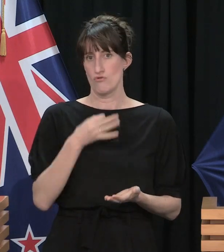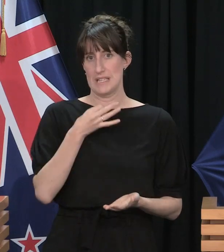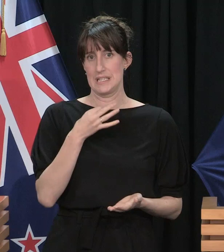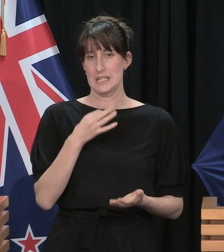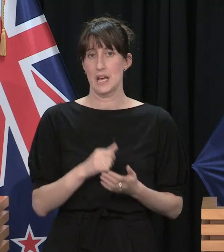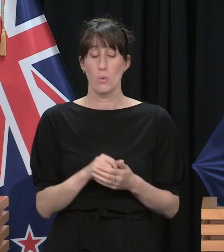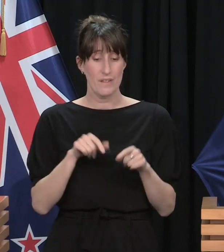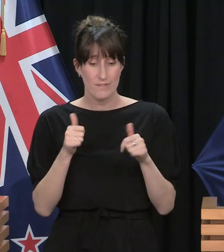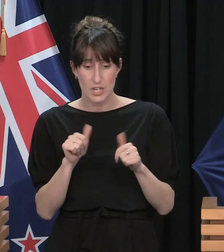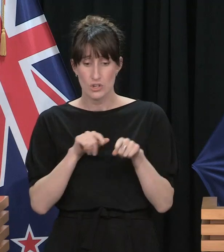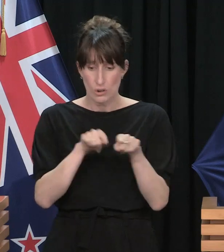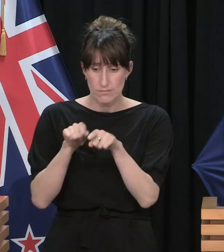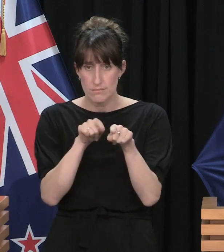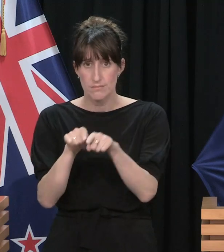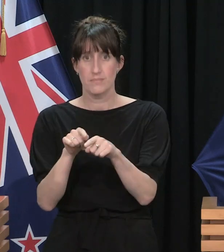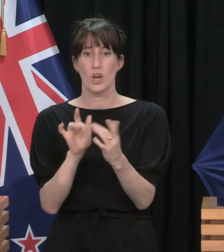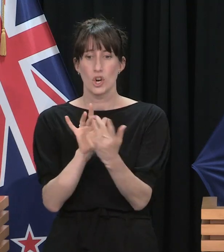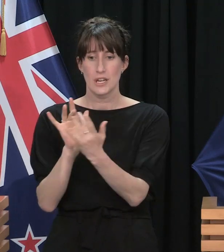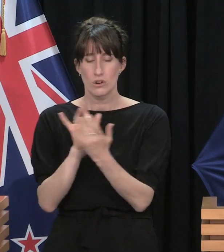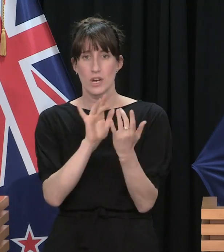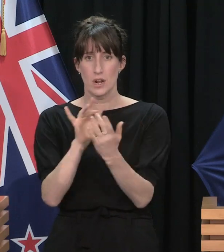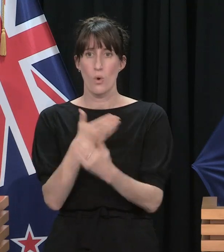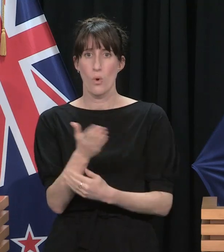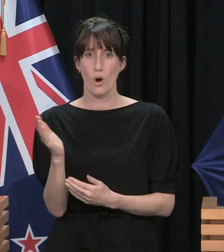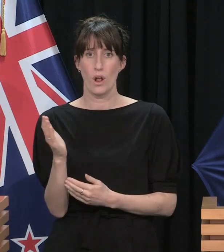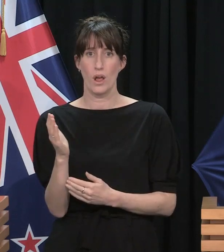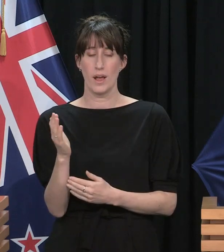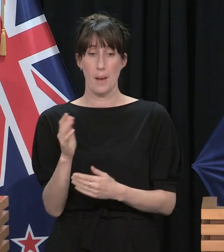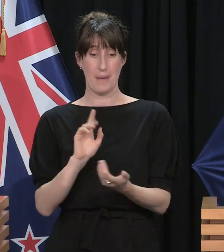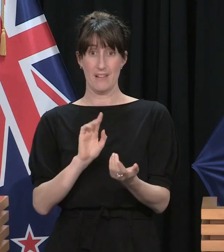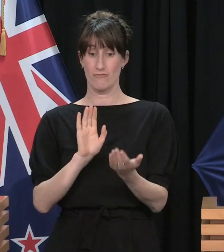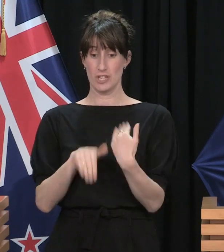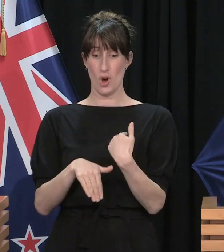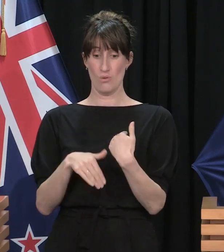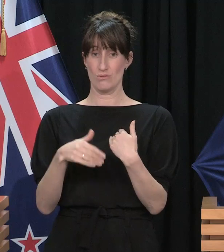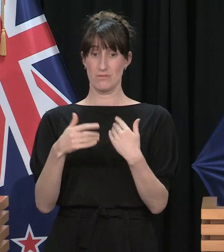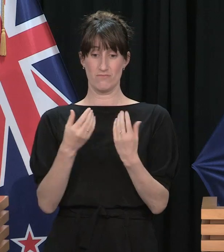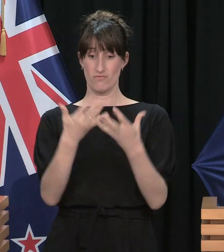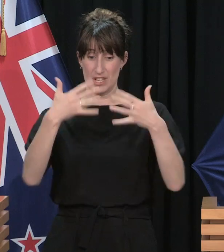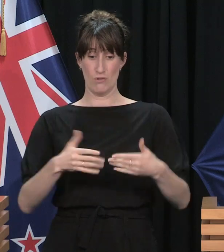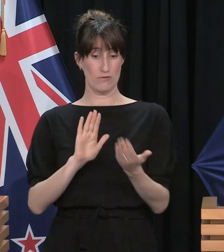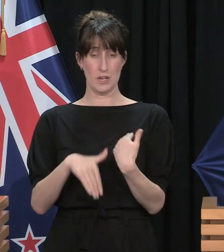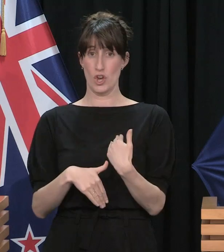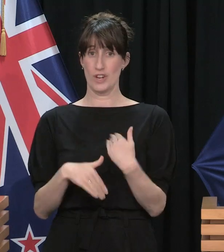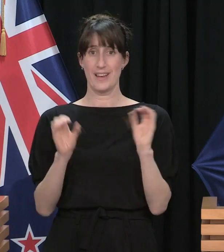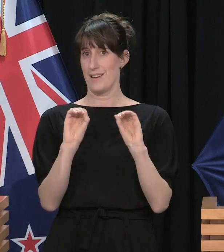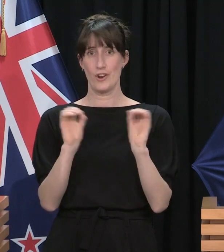testing we have done domestically - including of the close contacts and of